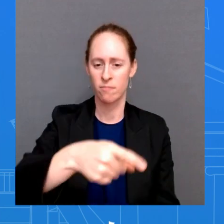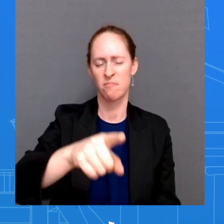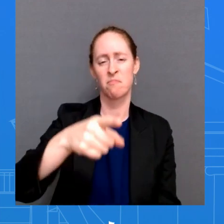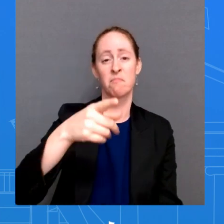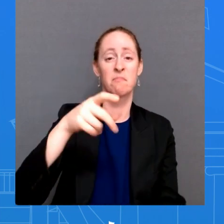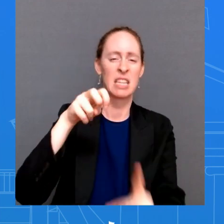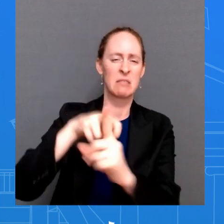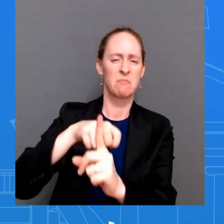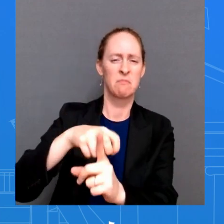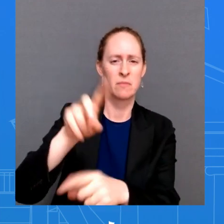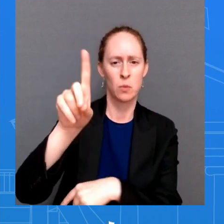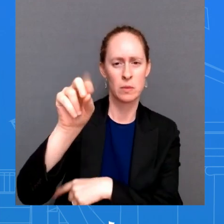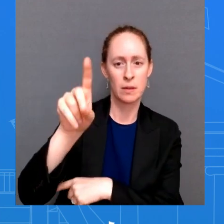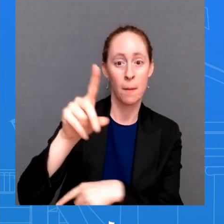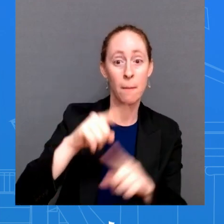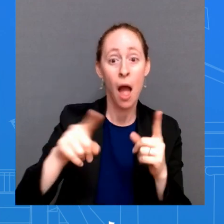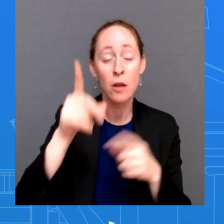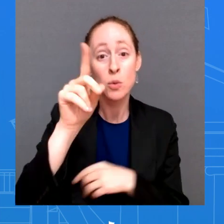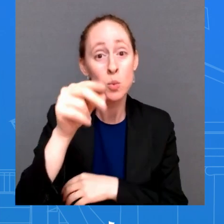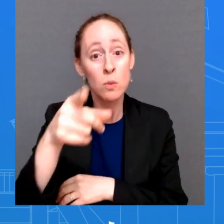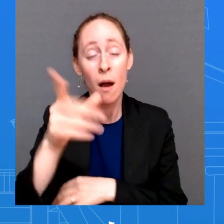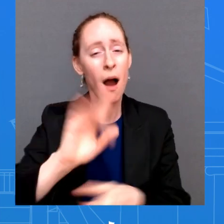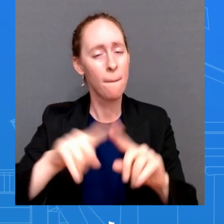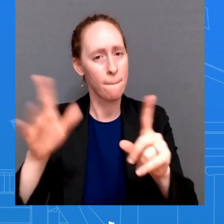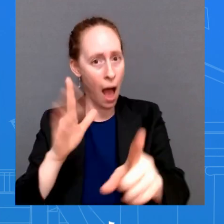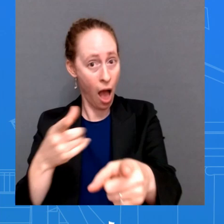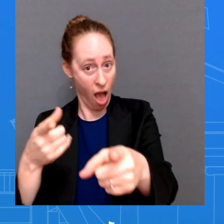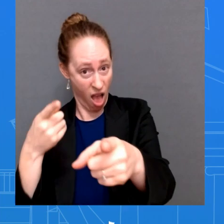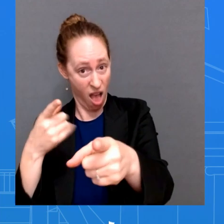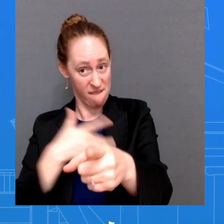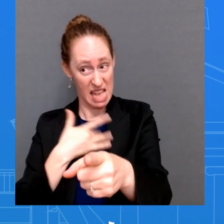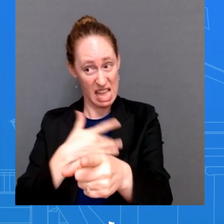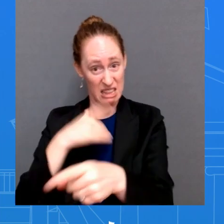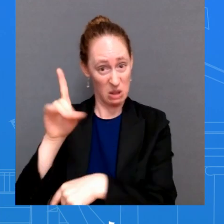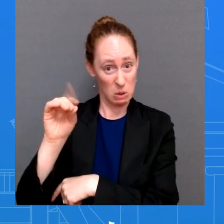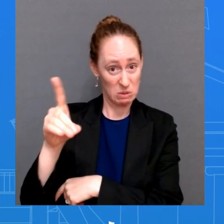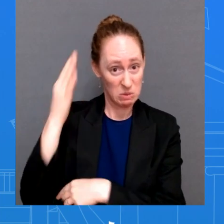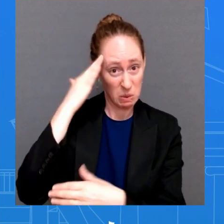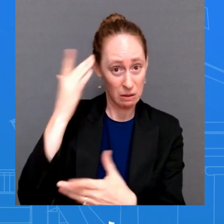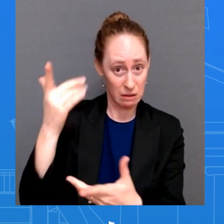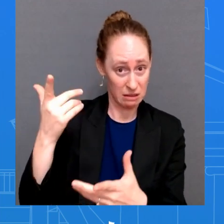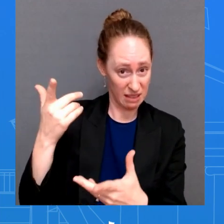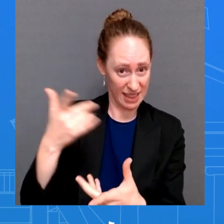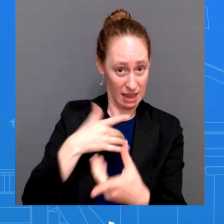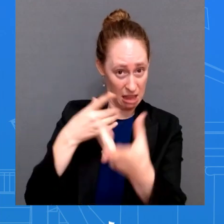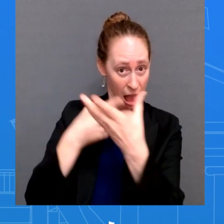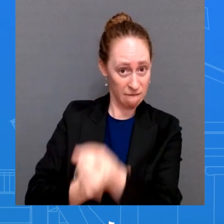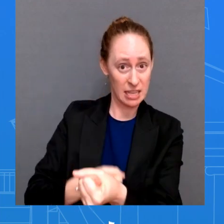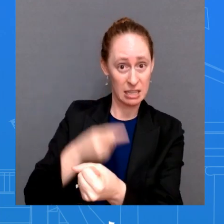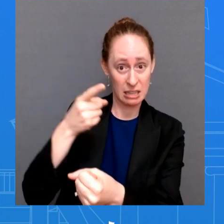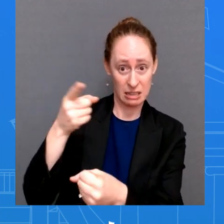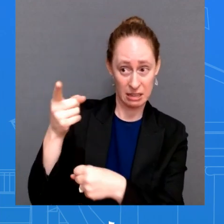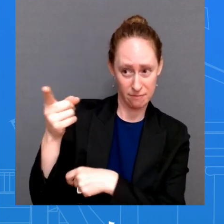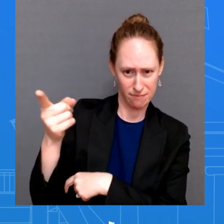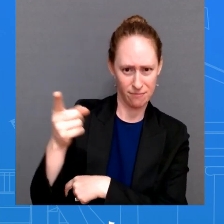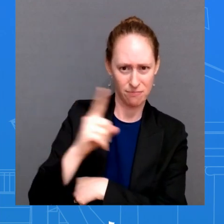does his confidence remain in the -- the Secret Service detail -- Ms. Jean-Pierre: Yeah, I've -- The Press: -- after they've wiped their -- Ms. Jean-Pierre: So I've answered the --